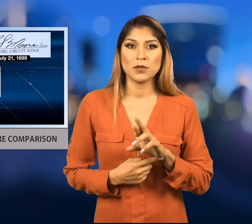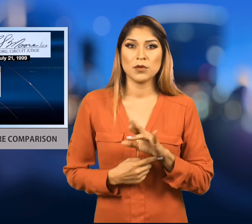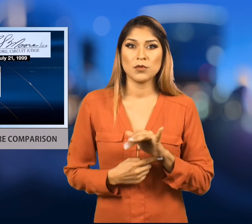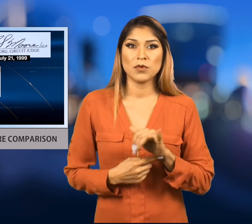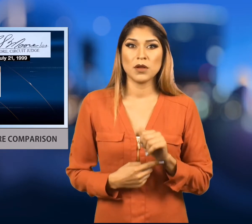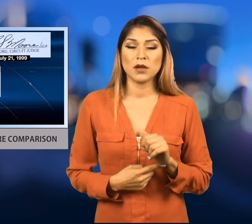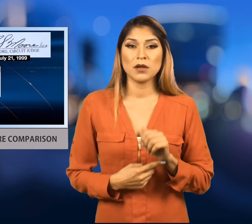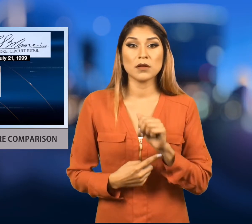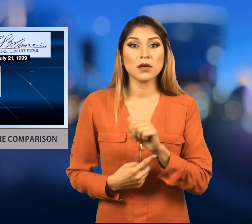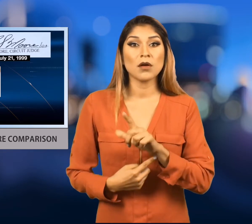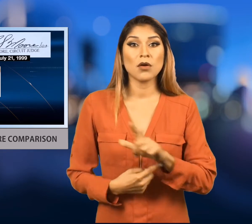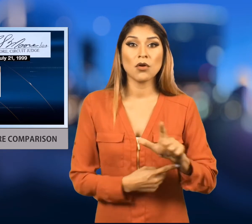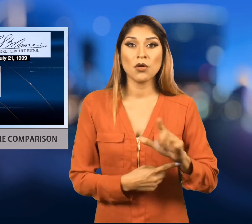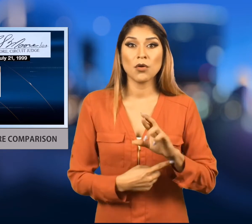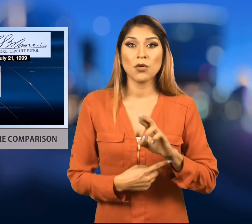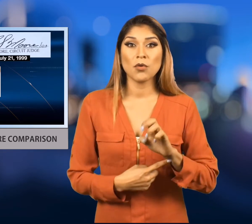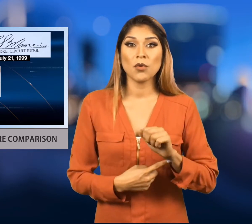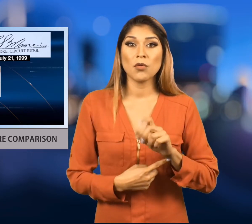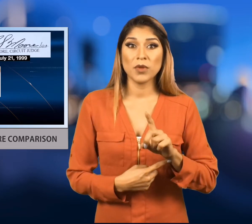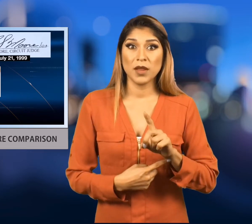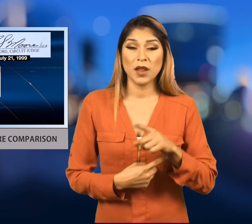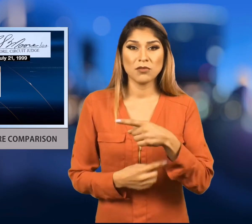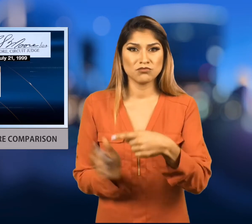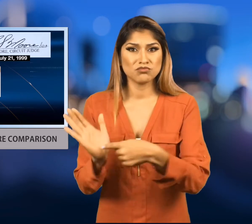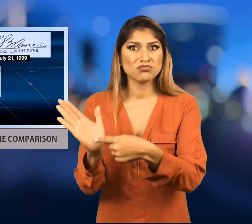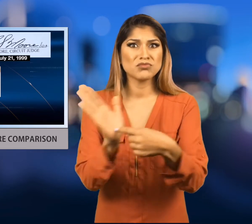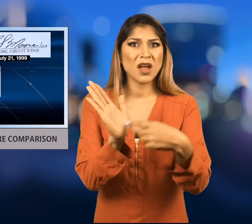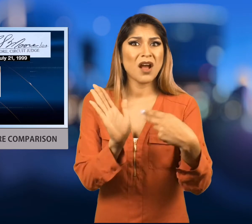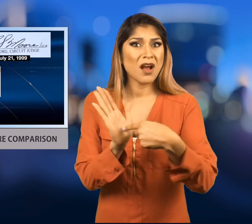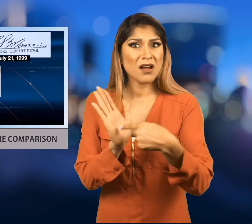Allred presented a high school yearbook they